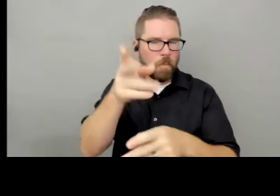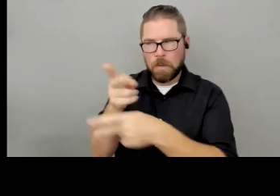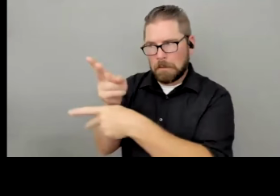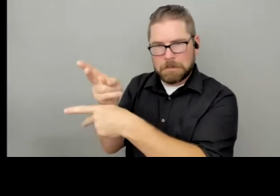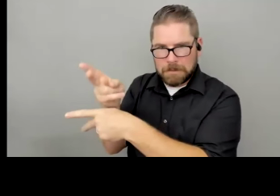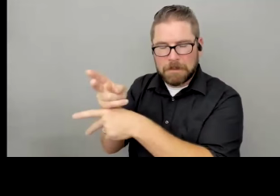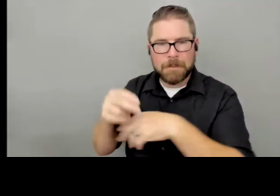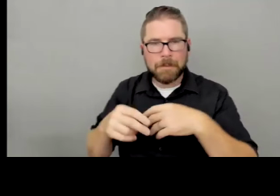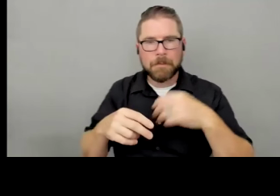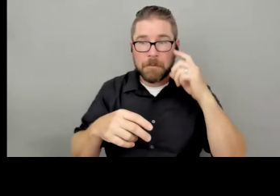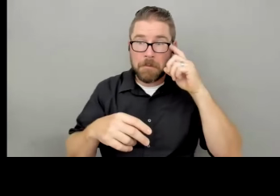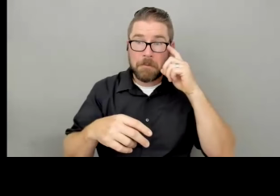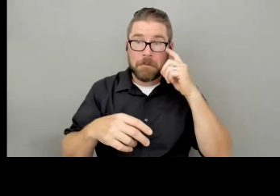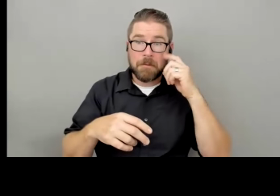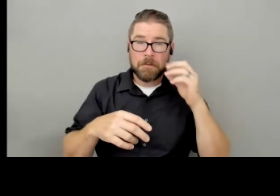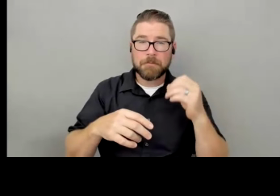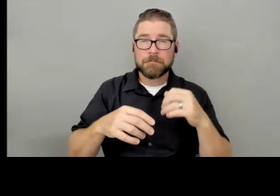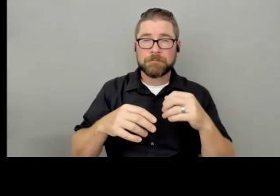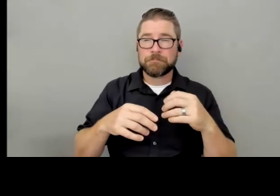that adds time to response time.